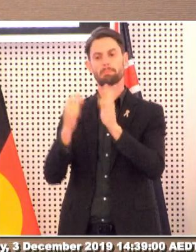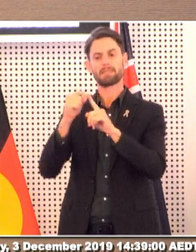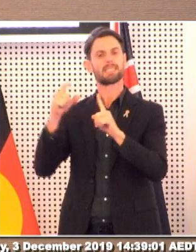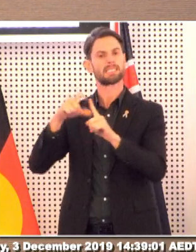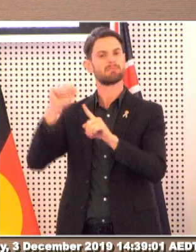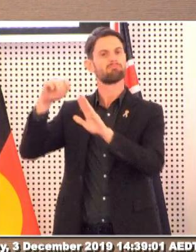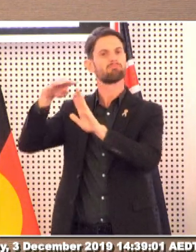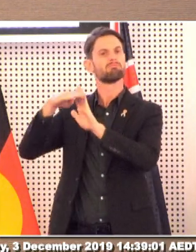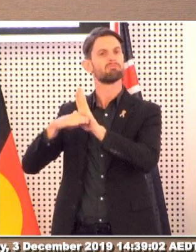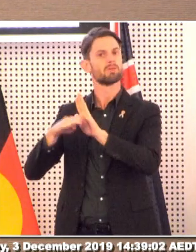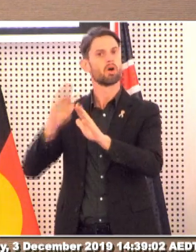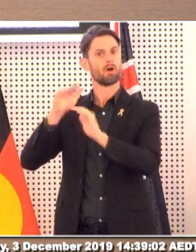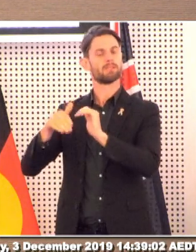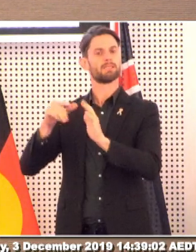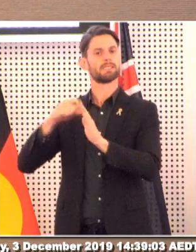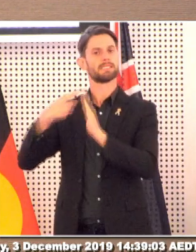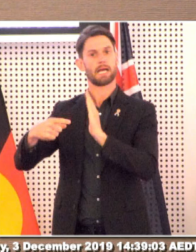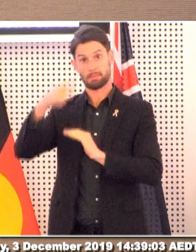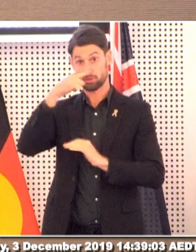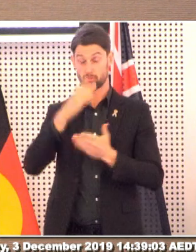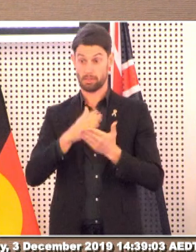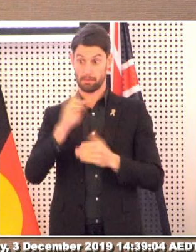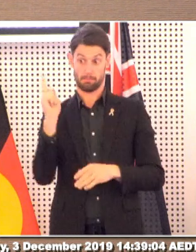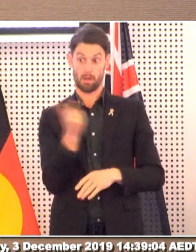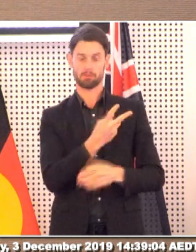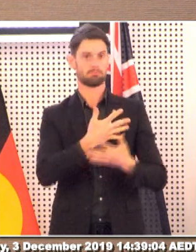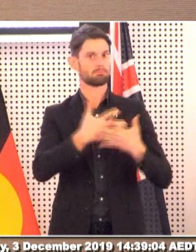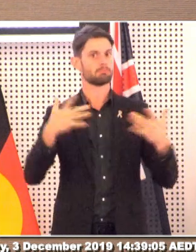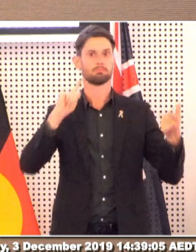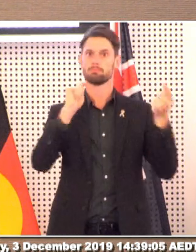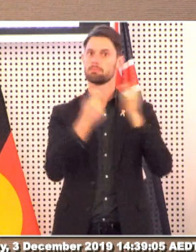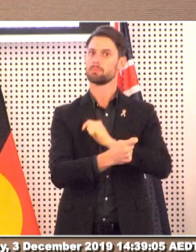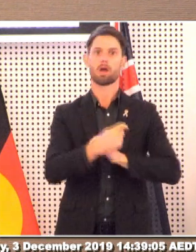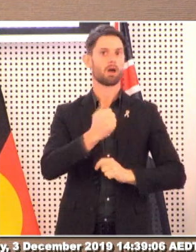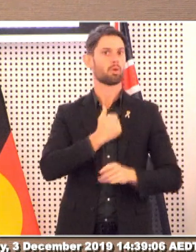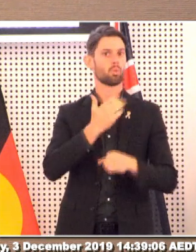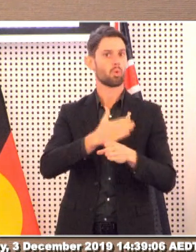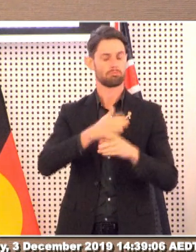helped move the paradigm – shift the paradigm, shift the discussion from a